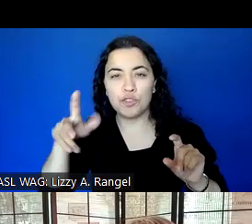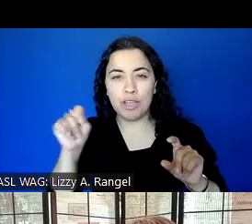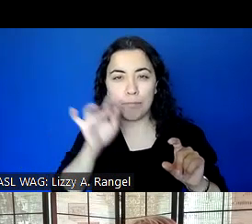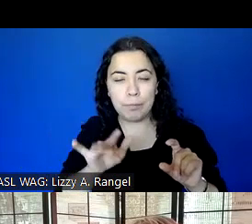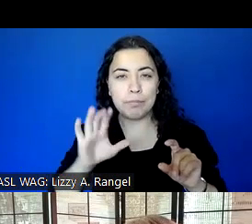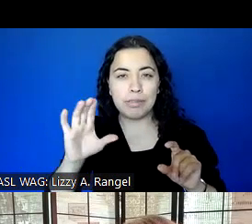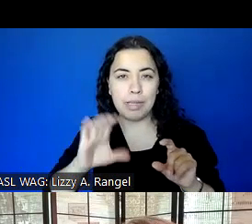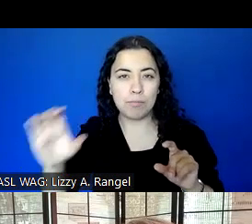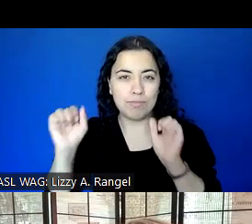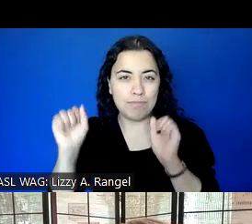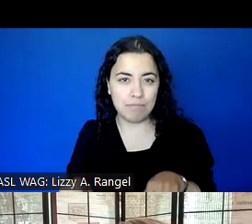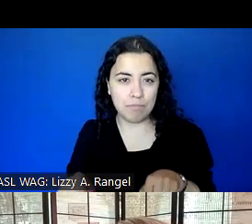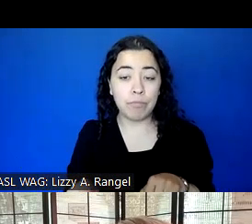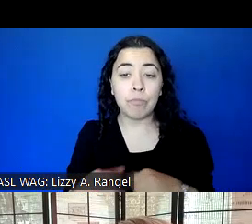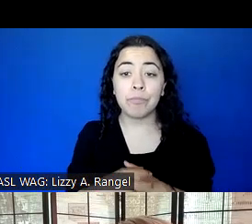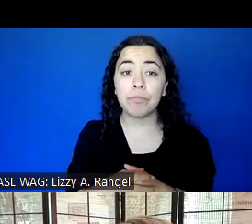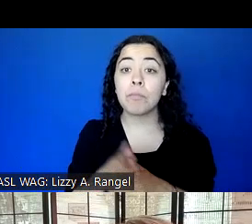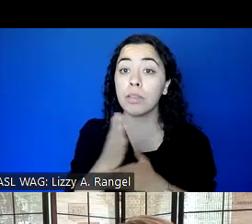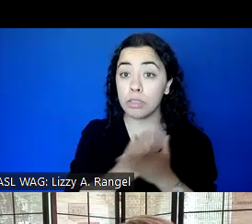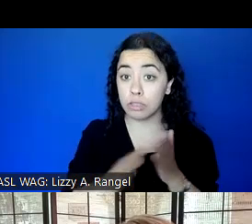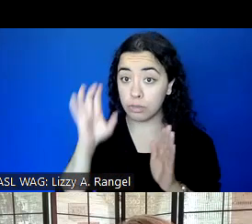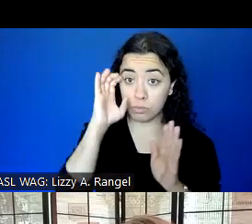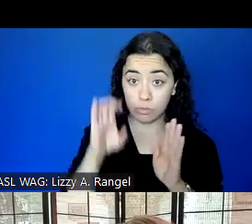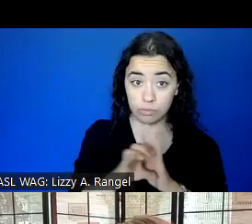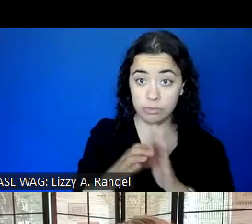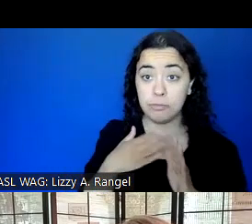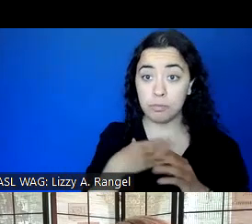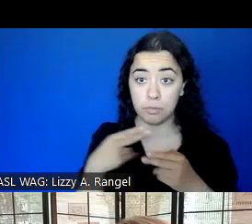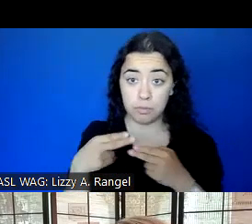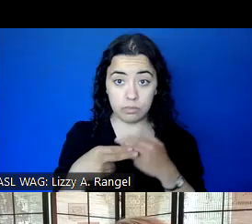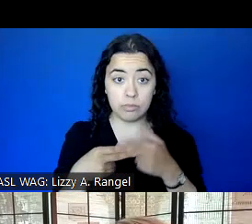Thank you, Malcolm. I am just going to share my screen.